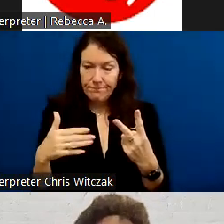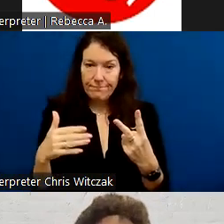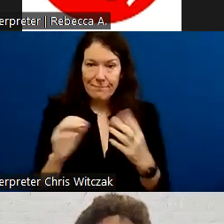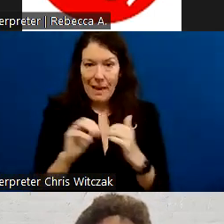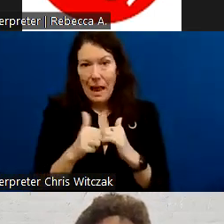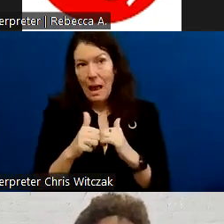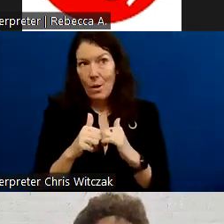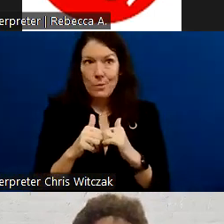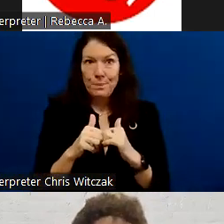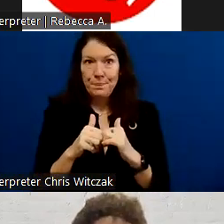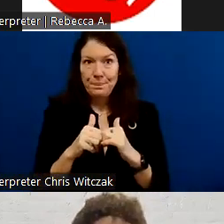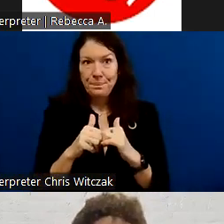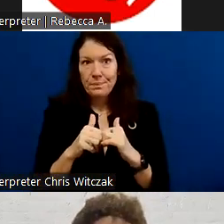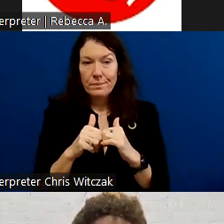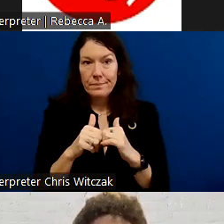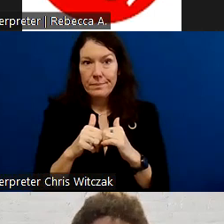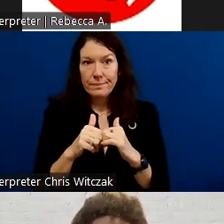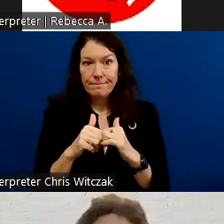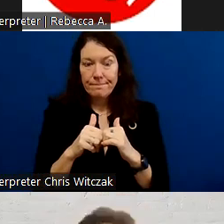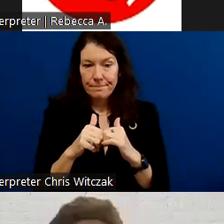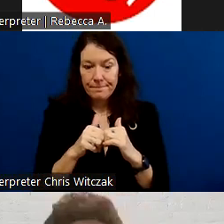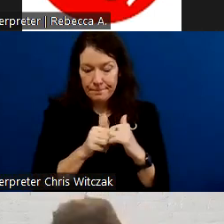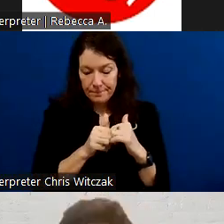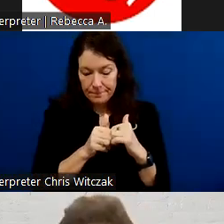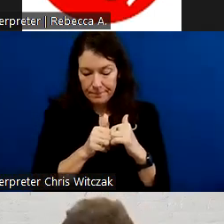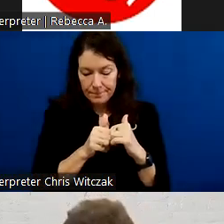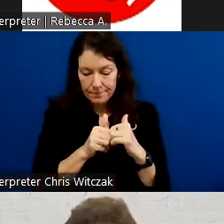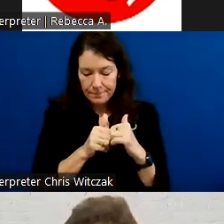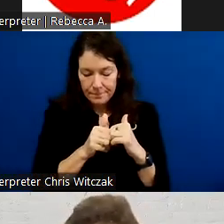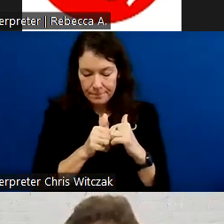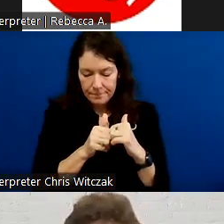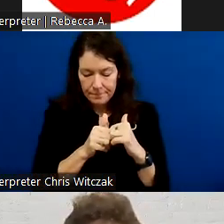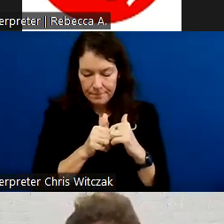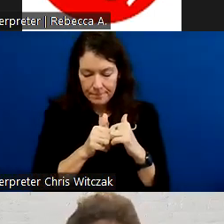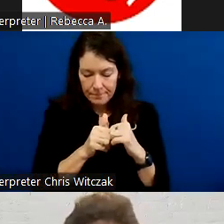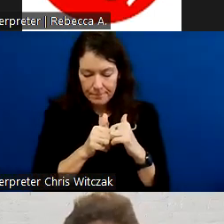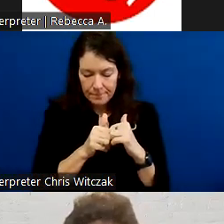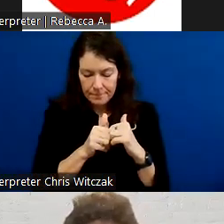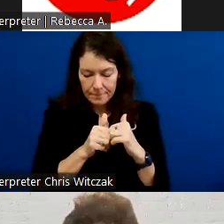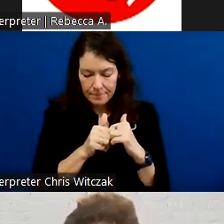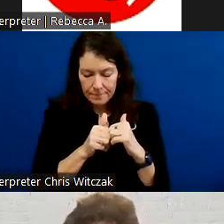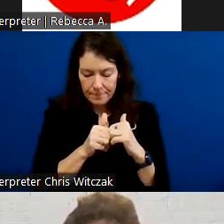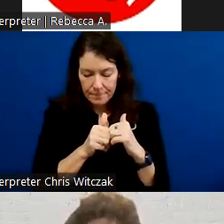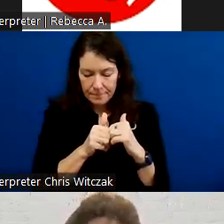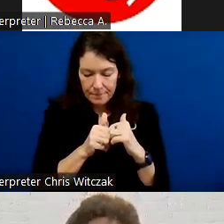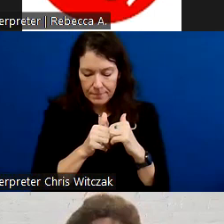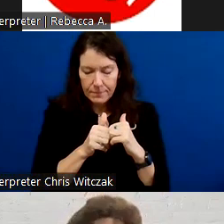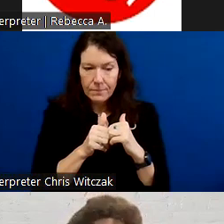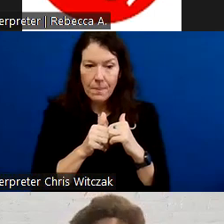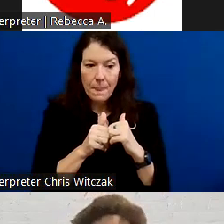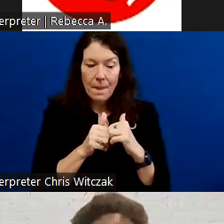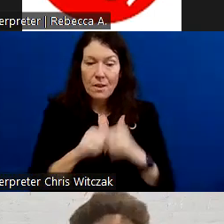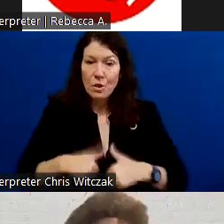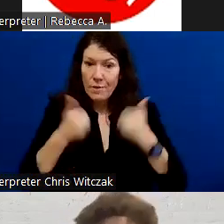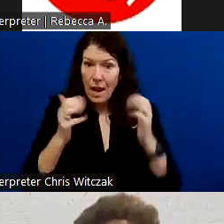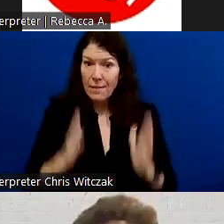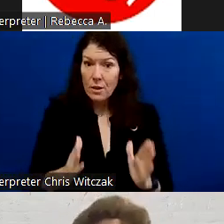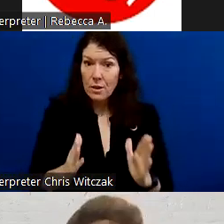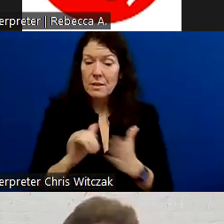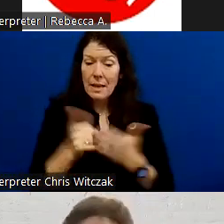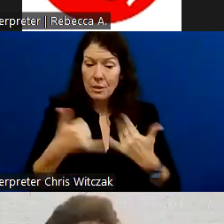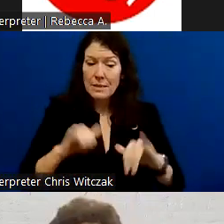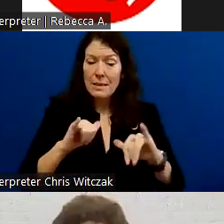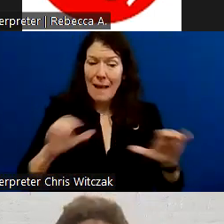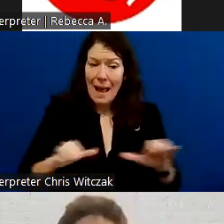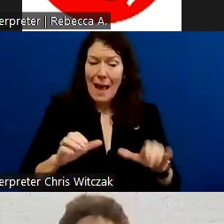because they're survivors with substance use that are still actively using are probably